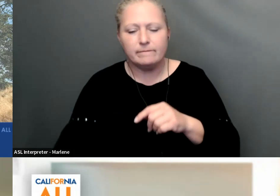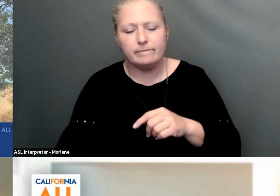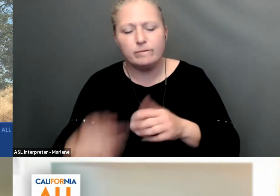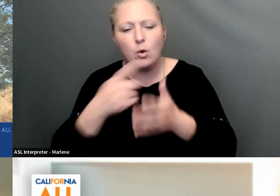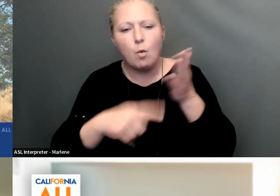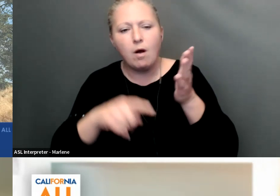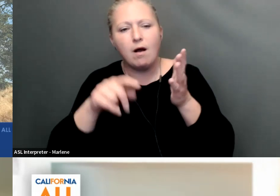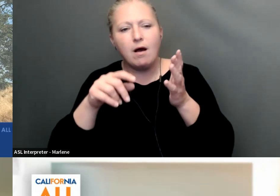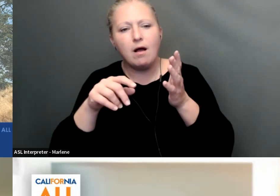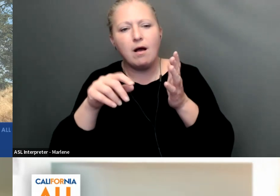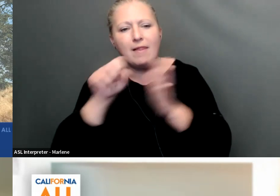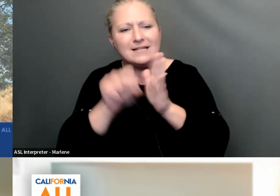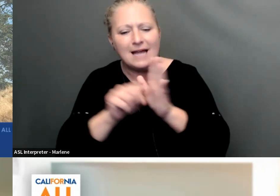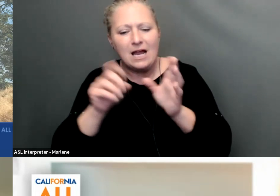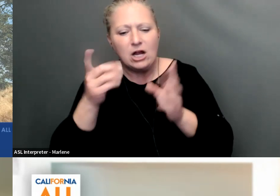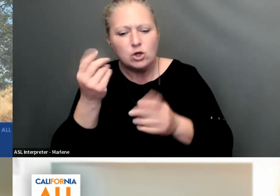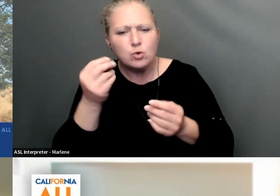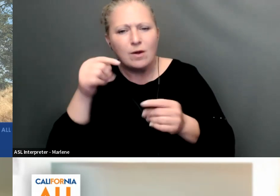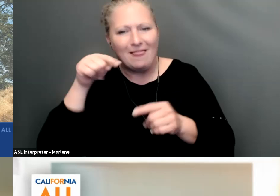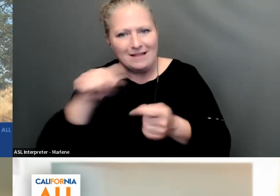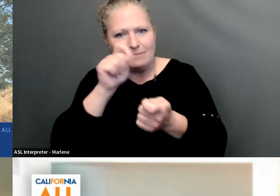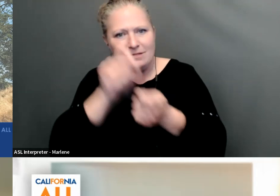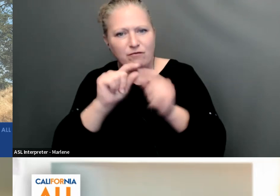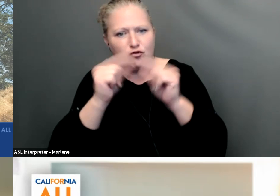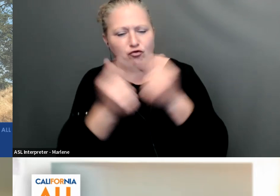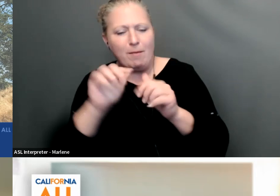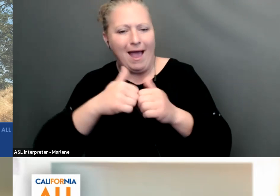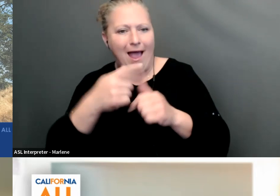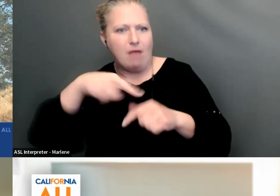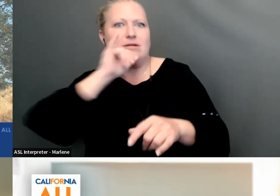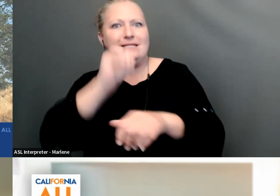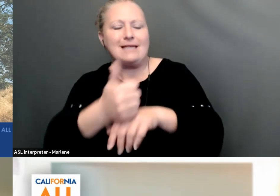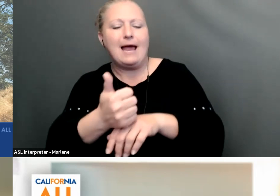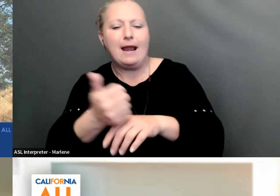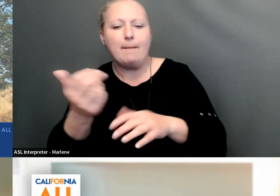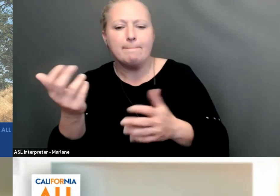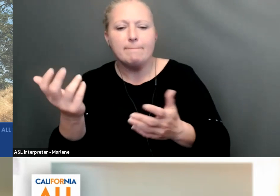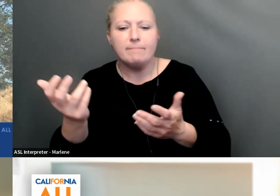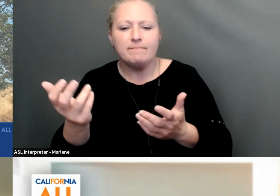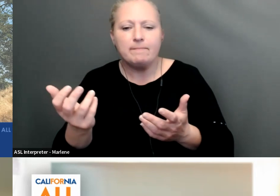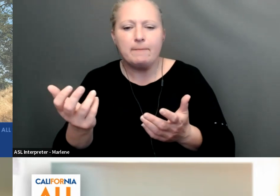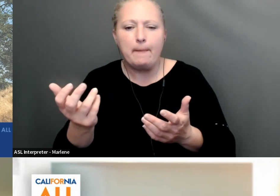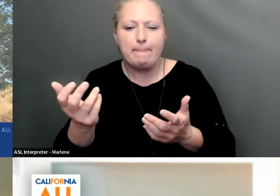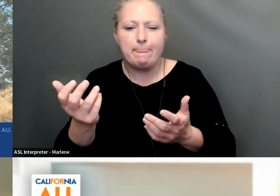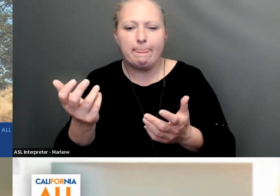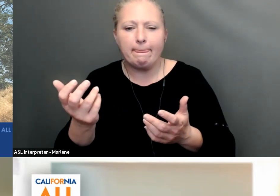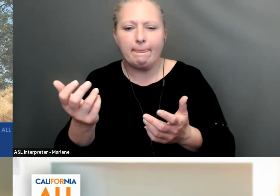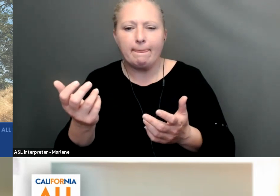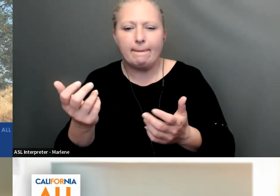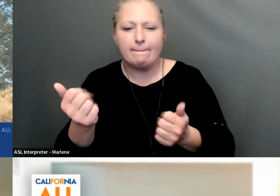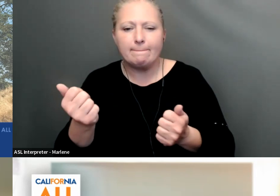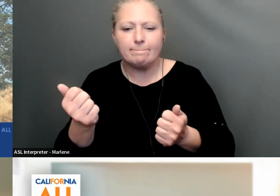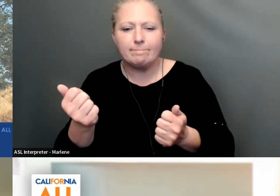is doing in this particular group, how it's set up, I mean. So the you know. Obviously,